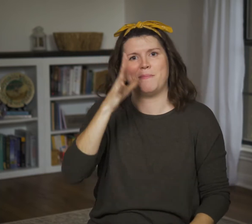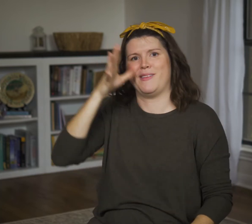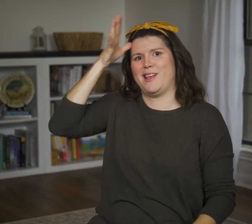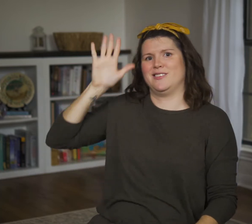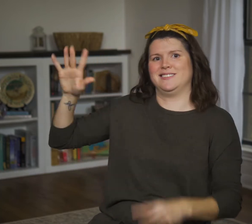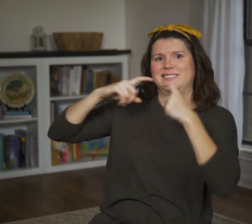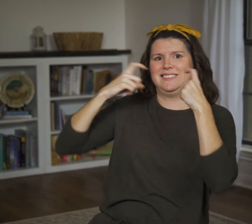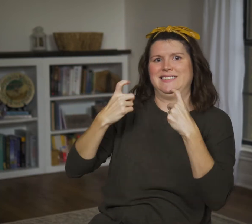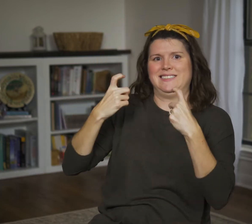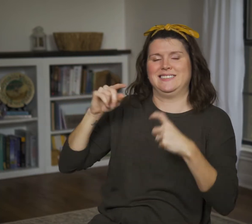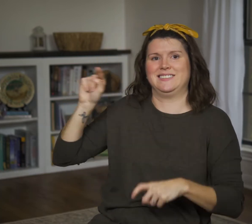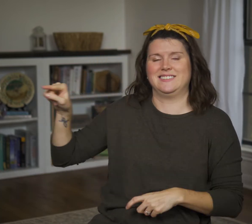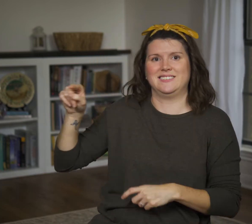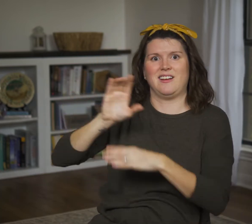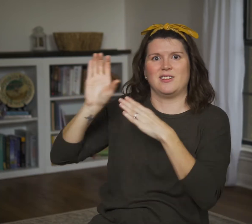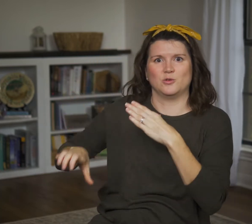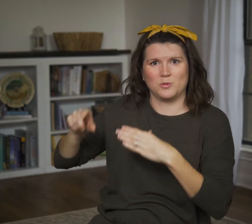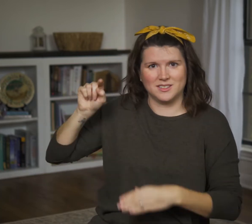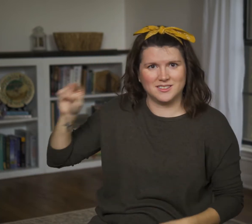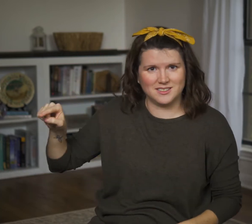as a result of their parents’ sins,